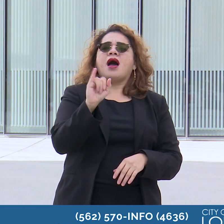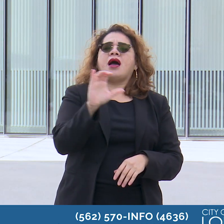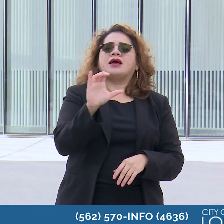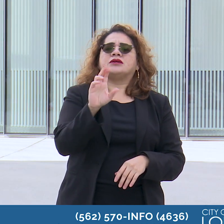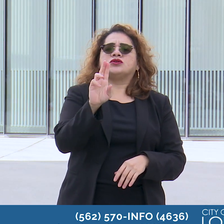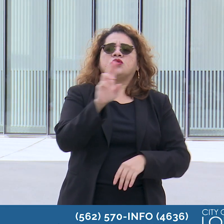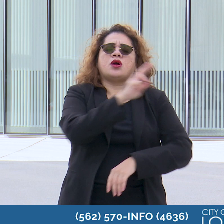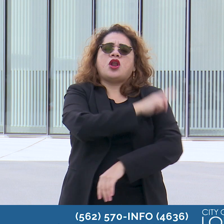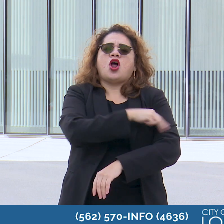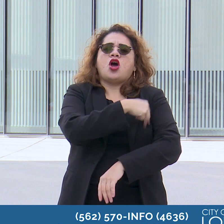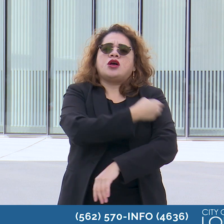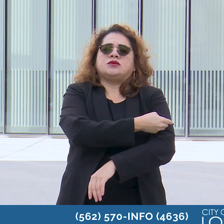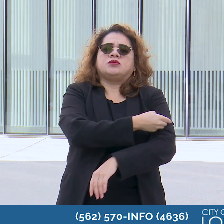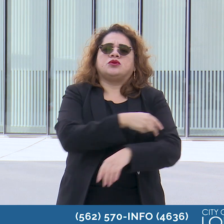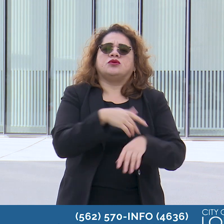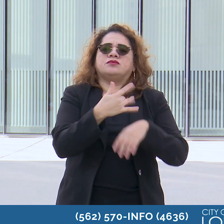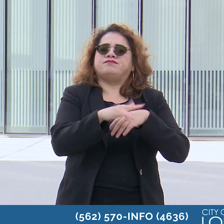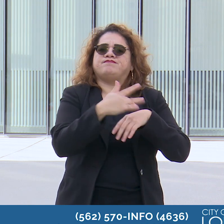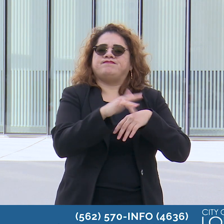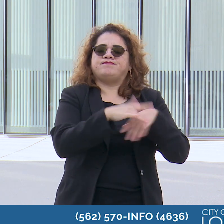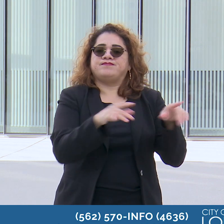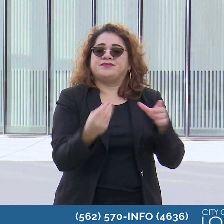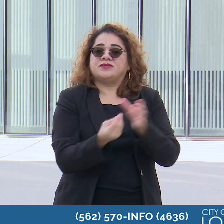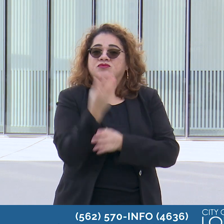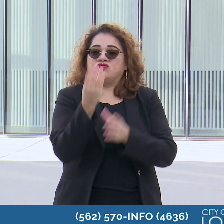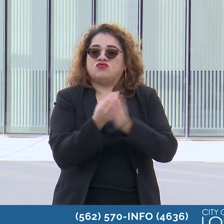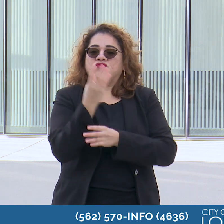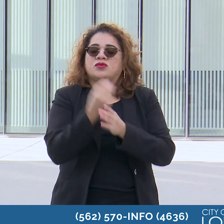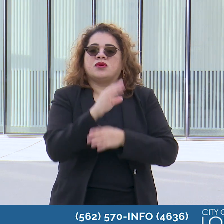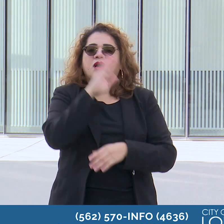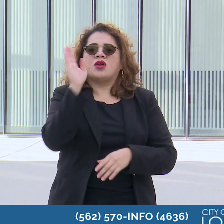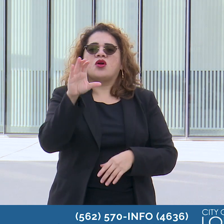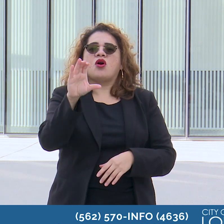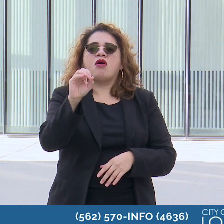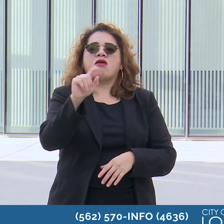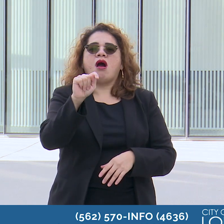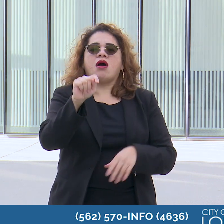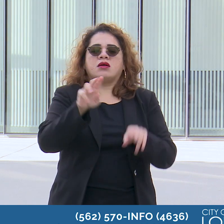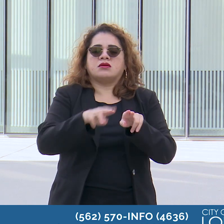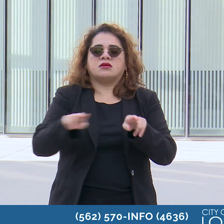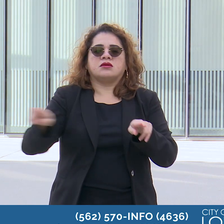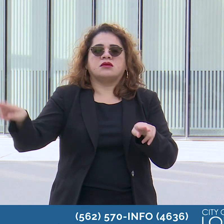In the spring we saw that we had set up cots in the convention center, we had the Mercy